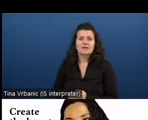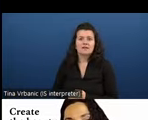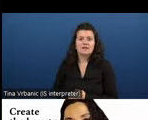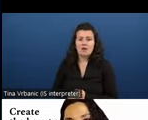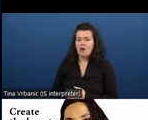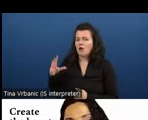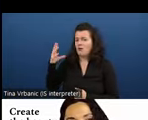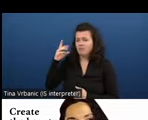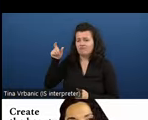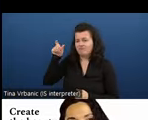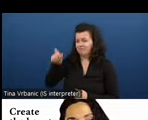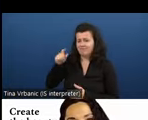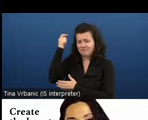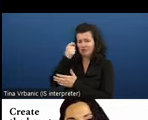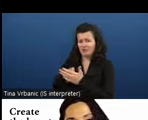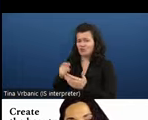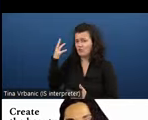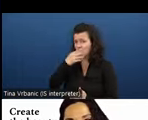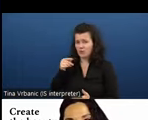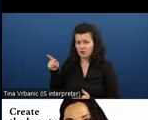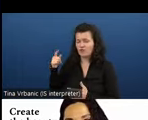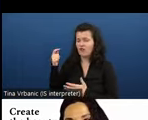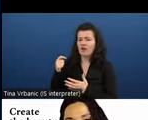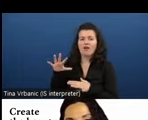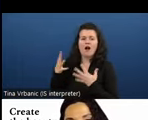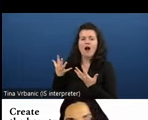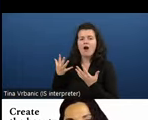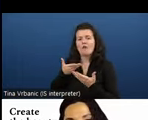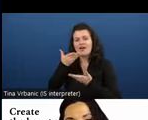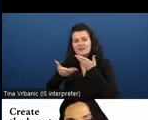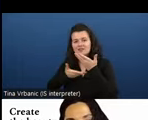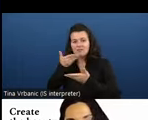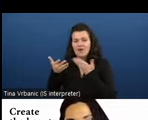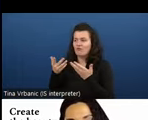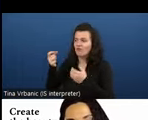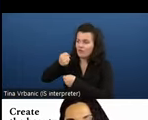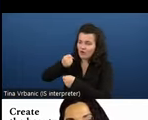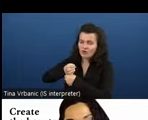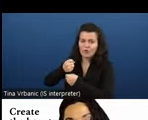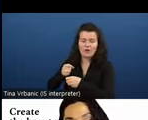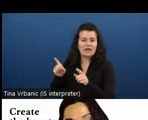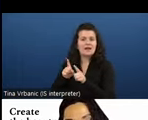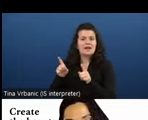quite beautifully to the actual project and the partnership with the dream 15:22:52 house. 15:22:53 It's called we call it dream house